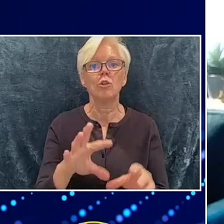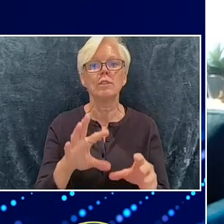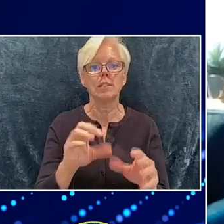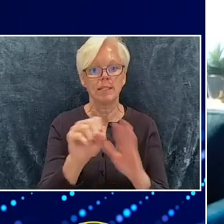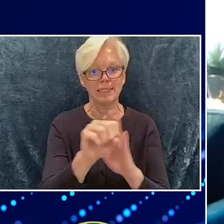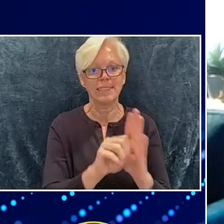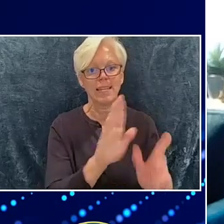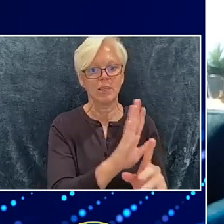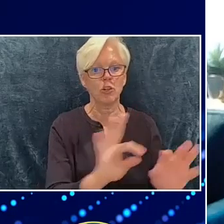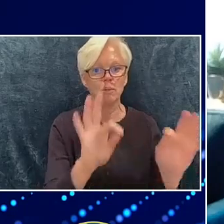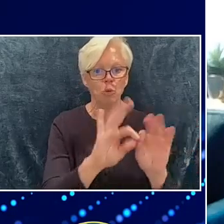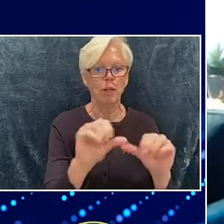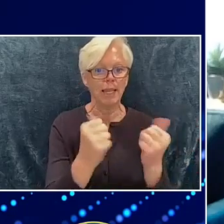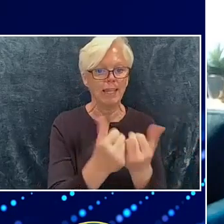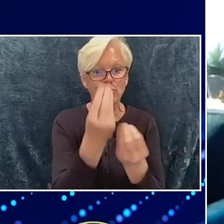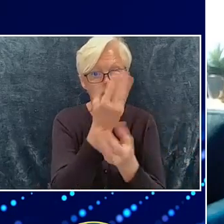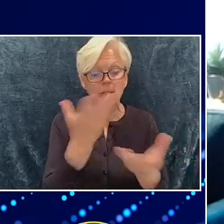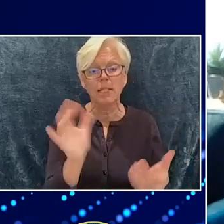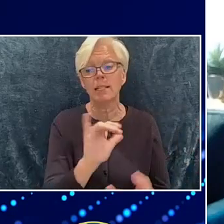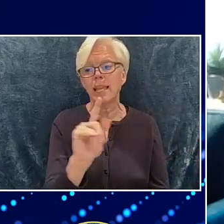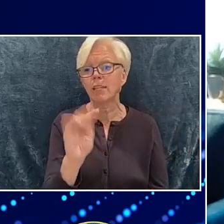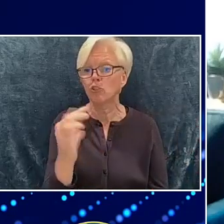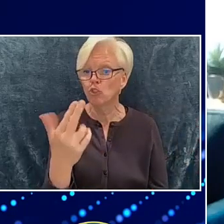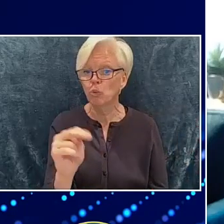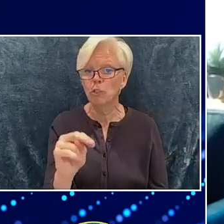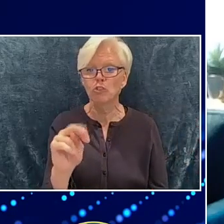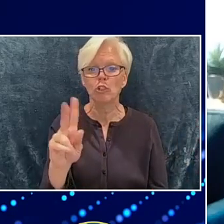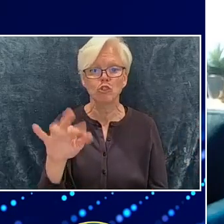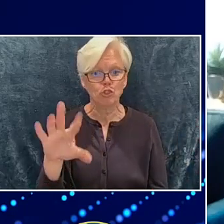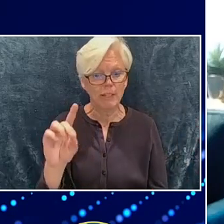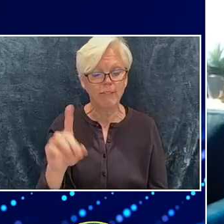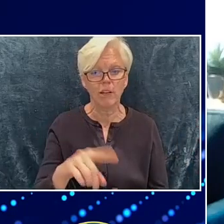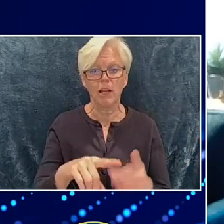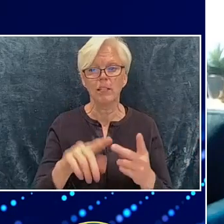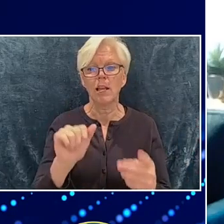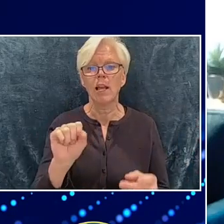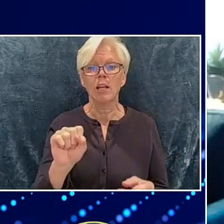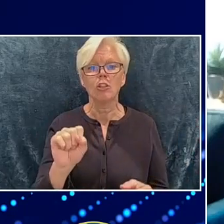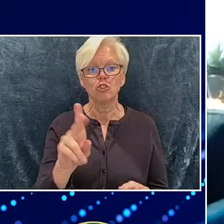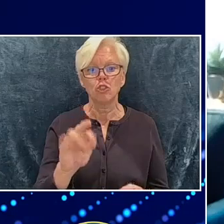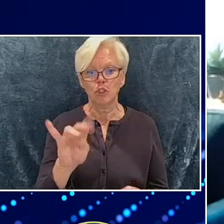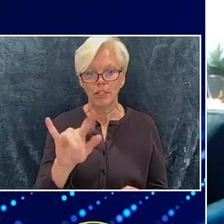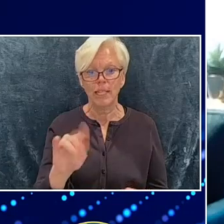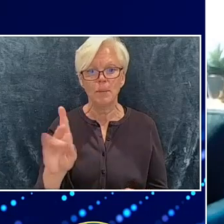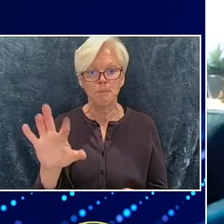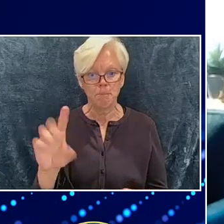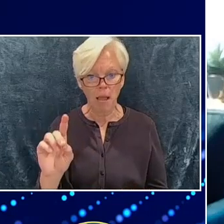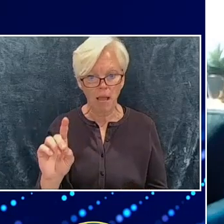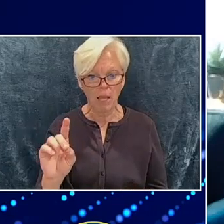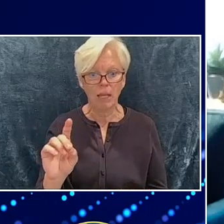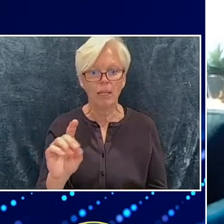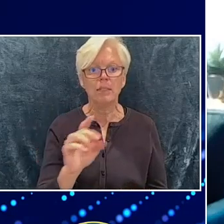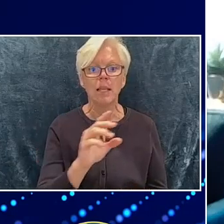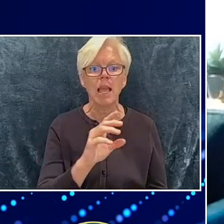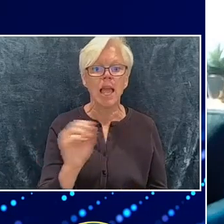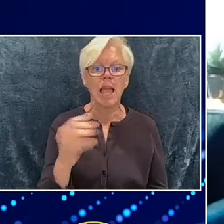Things such as tuition refunds, surety bonds, and student complaint processes are included in this already-existing guide.